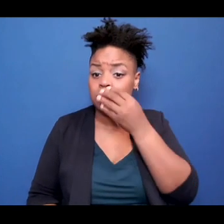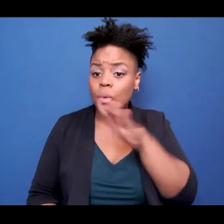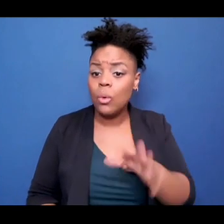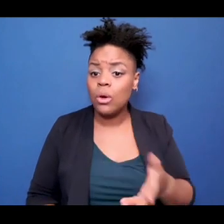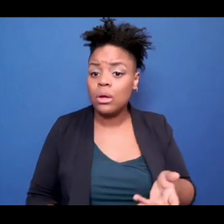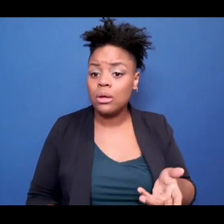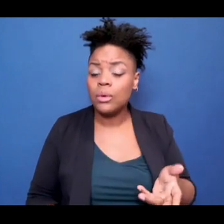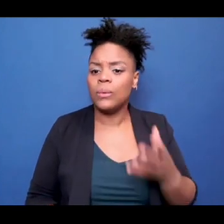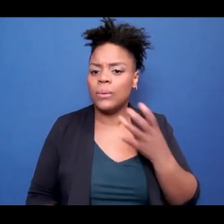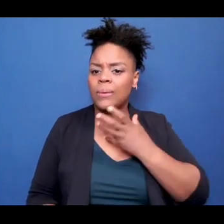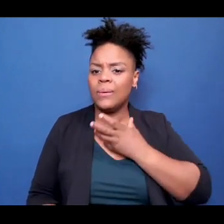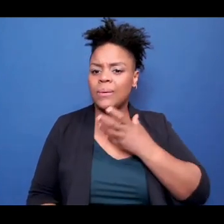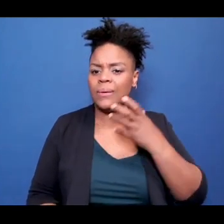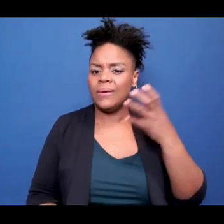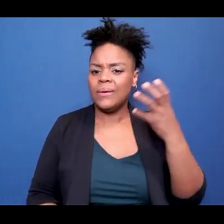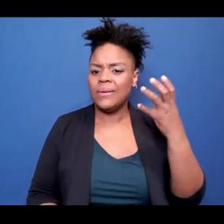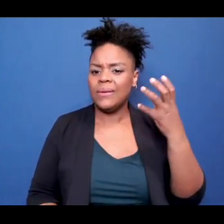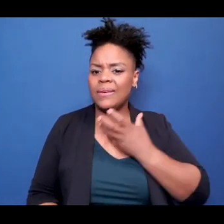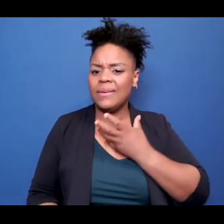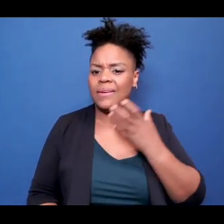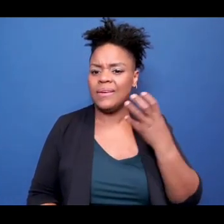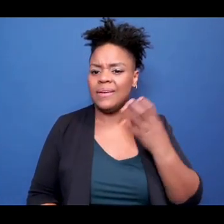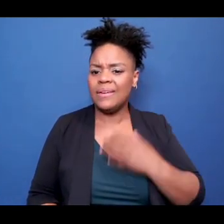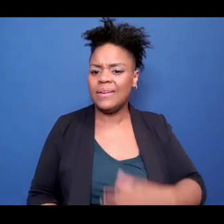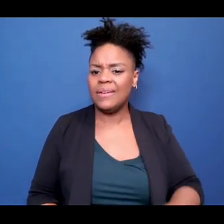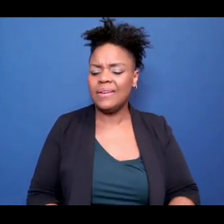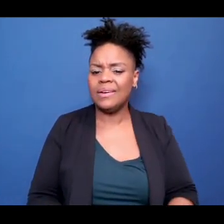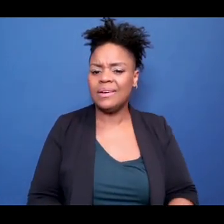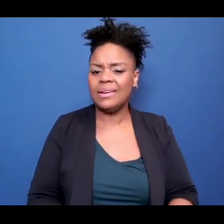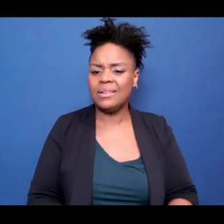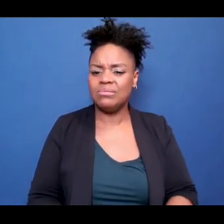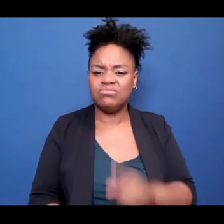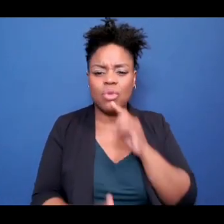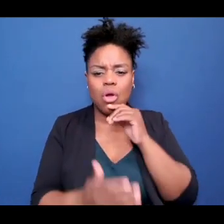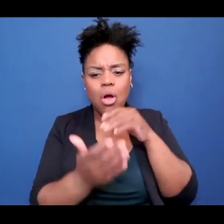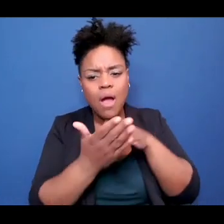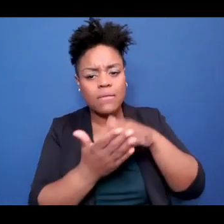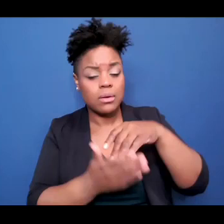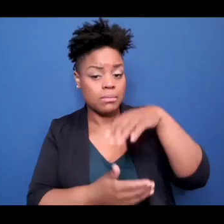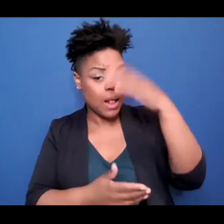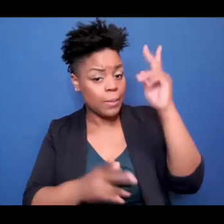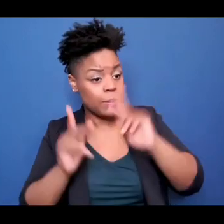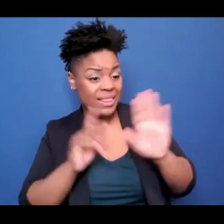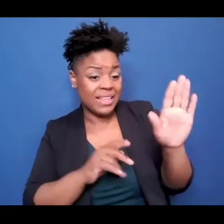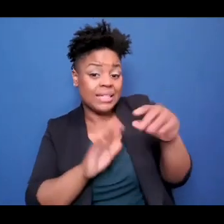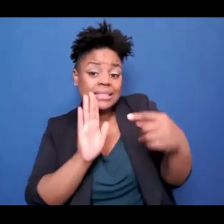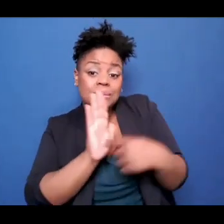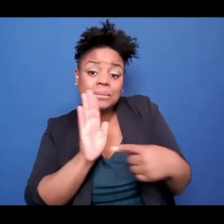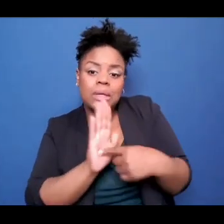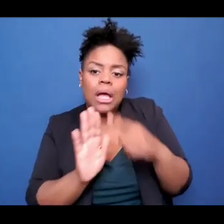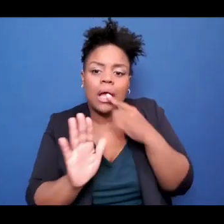BY THE NEW YORK TIME. STUDIES HAVE SHOWN PREETDLY BLACK PEOPLE RECEIVE DIPS SEPARATE CARE ESPECIALLY WITH REGARD TO SYMPTOMS NOT BEING